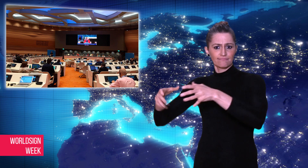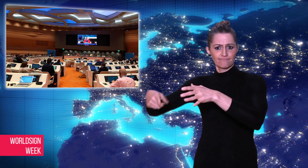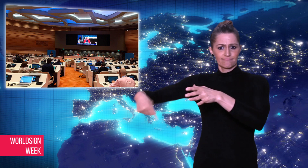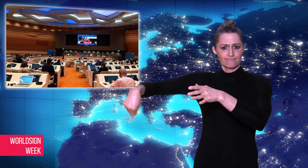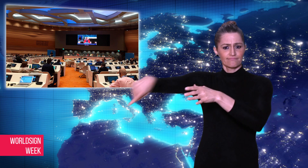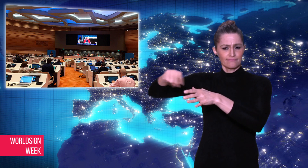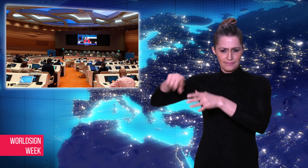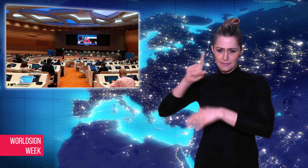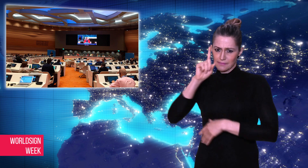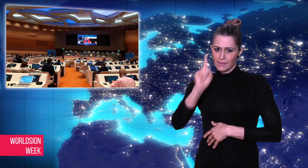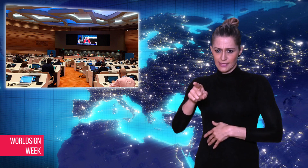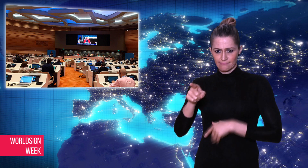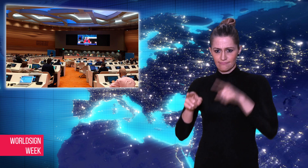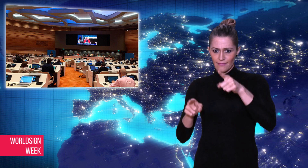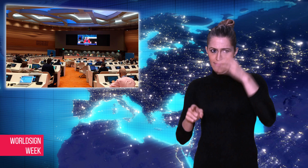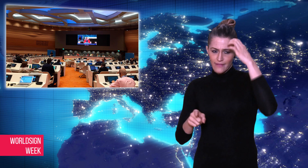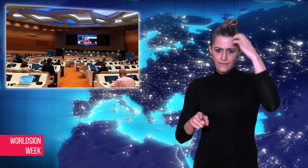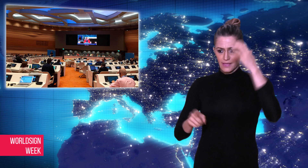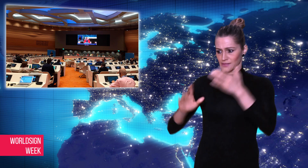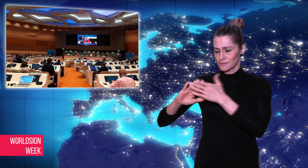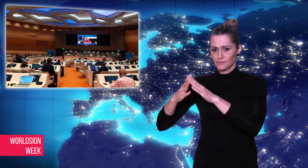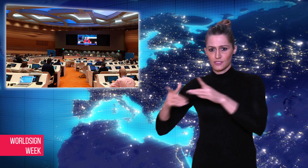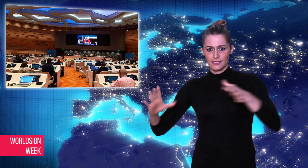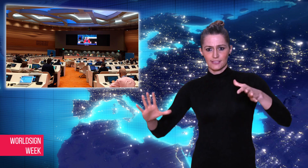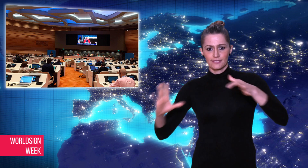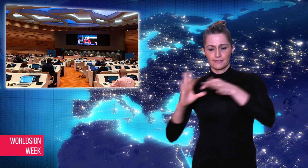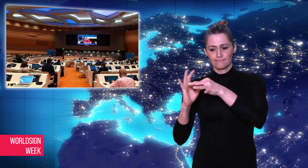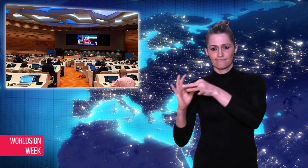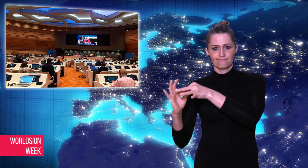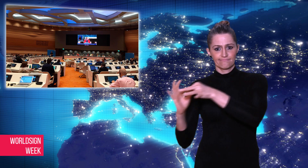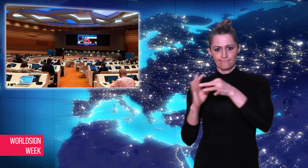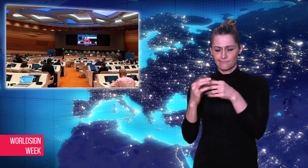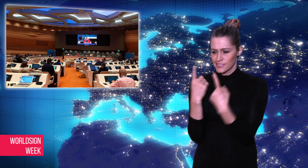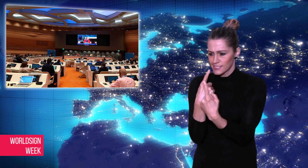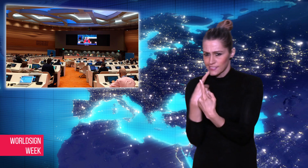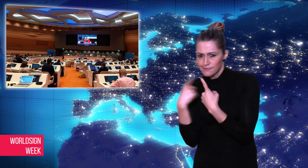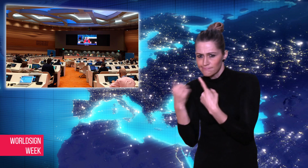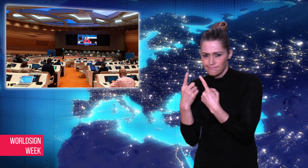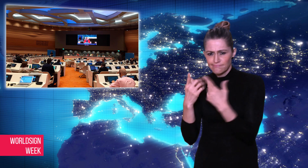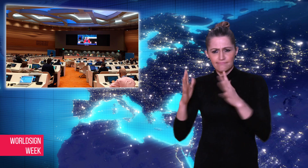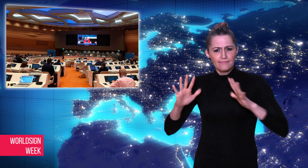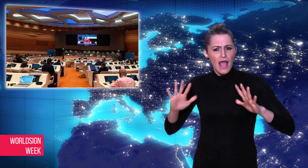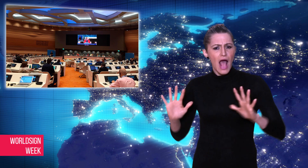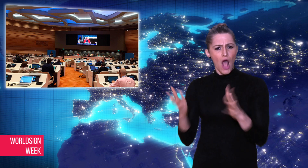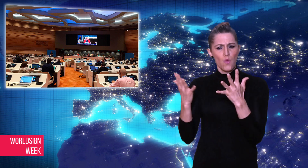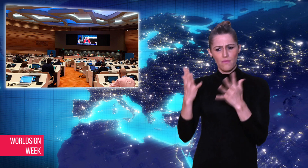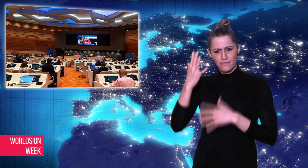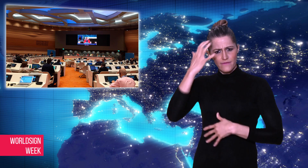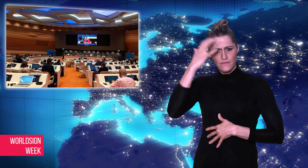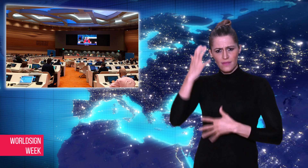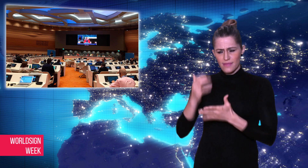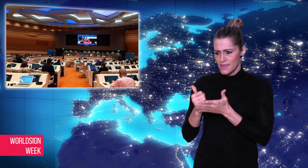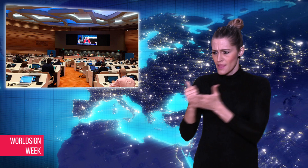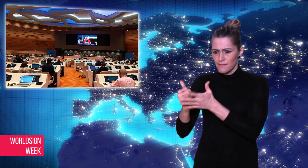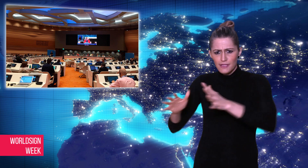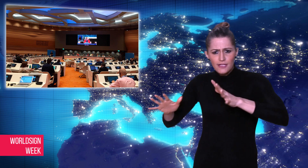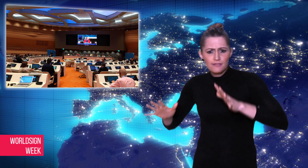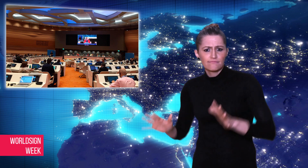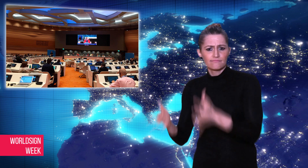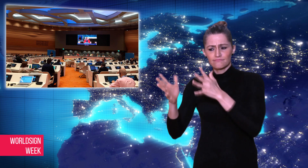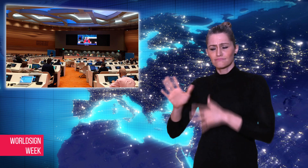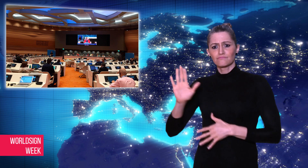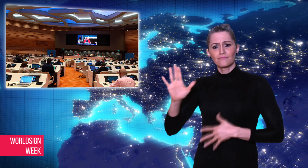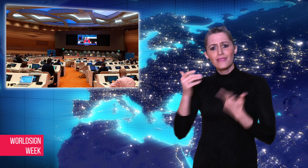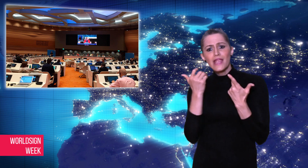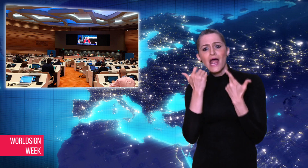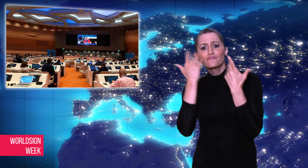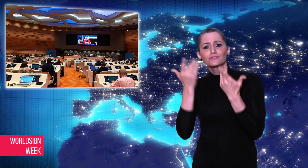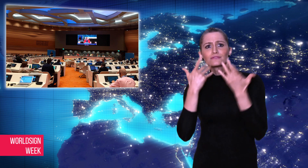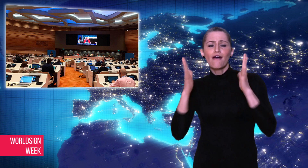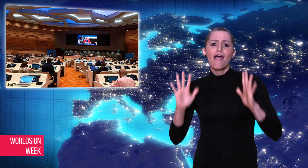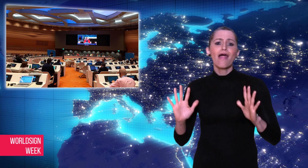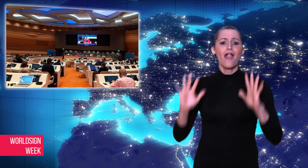with the Iraqi disability community to improve their